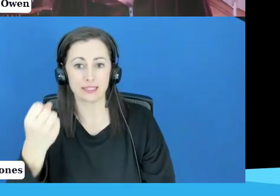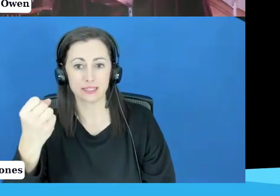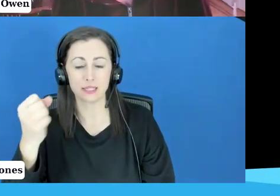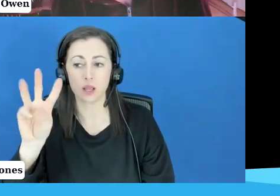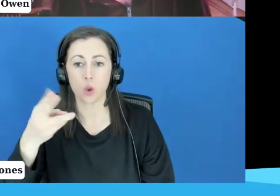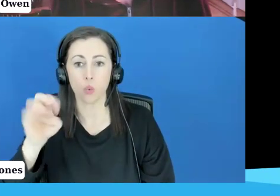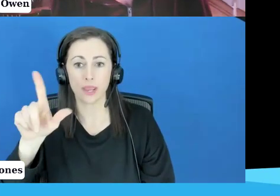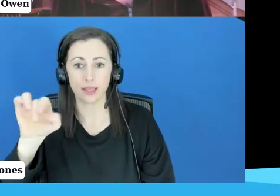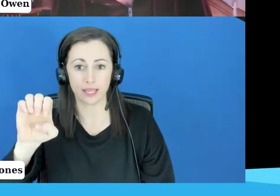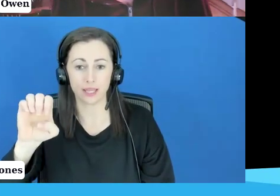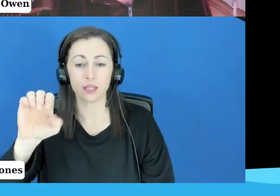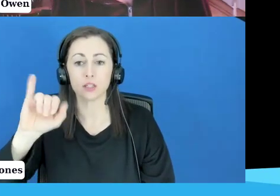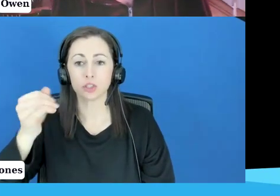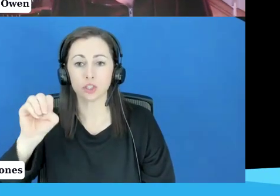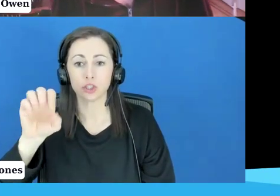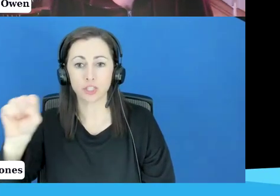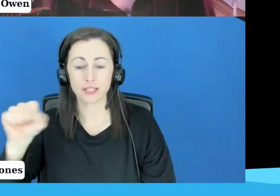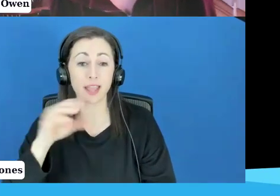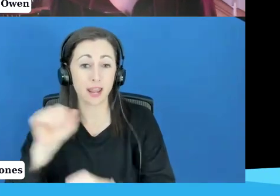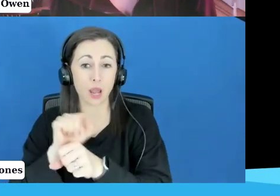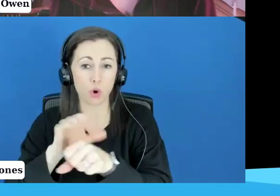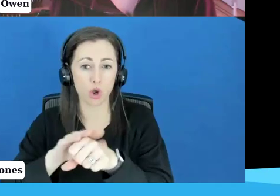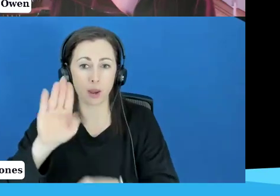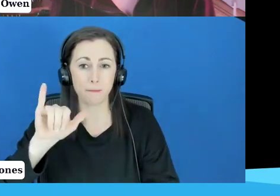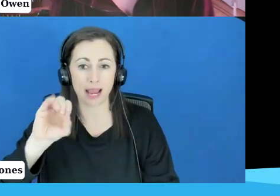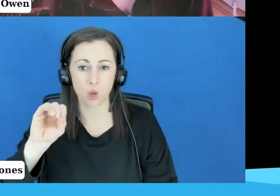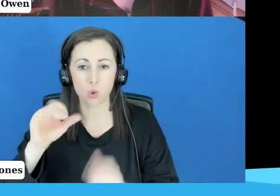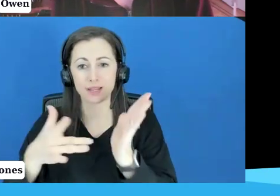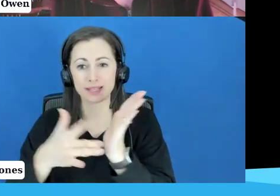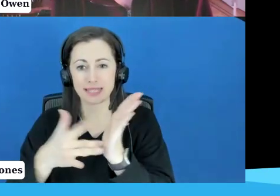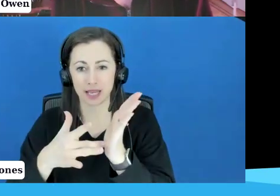that's working on stimulation of the spinal cord for a cure.